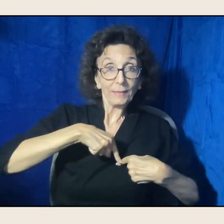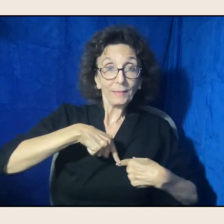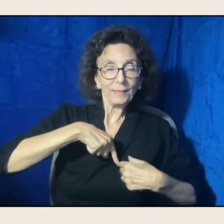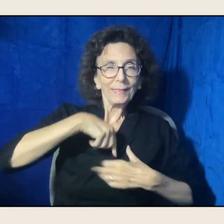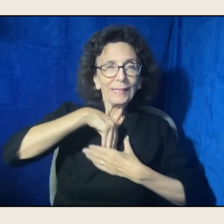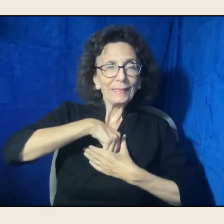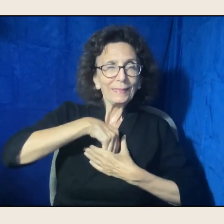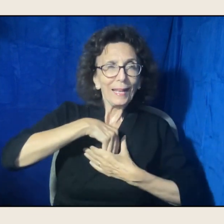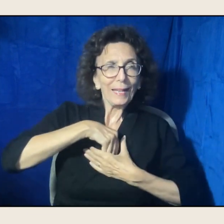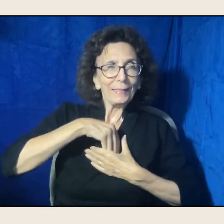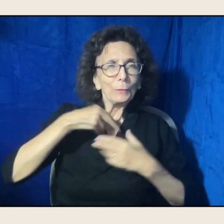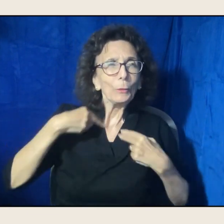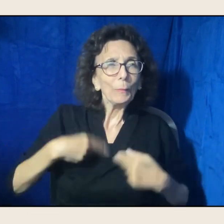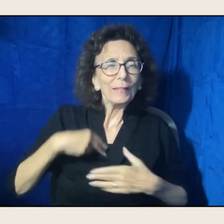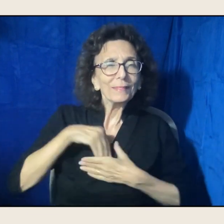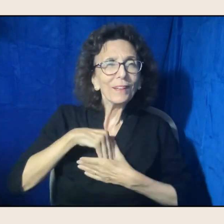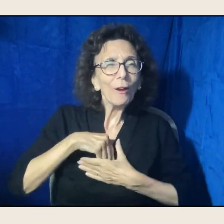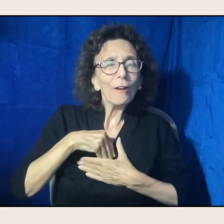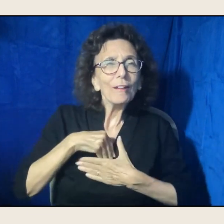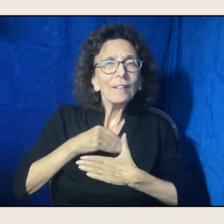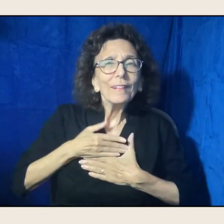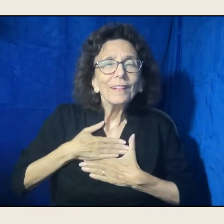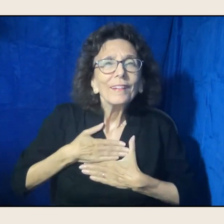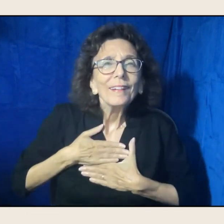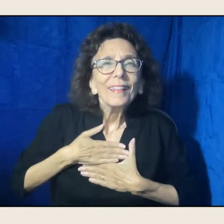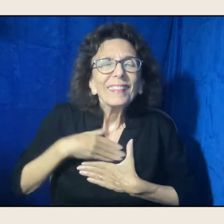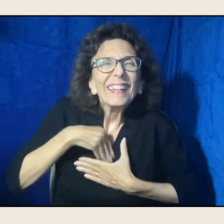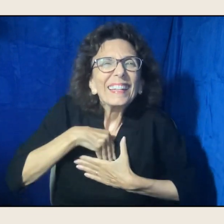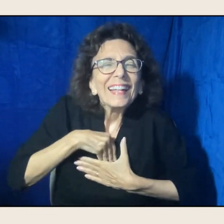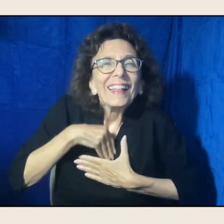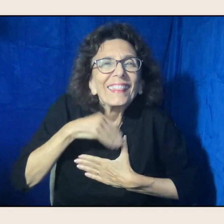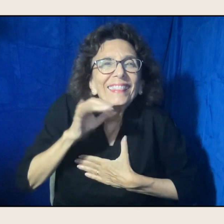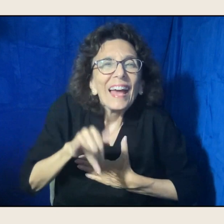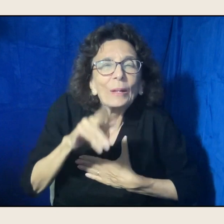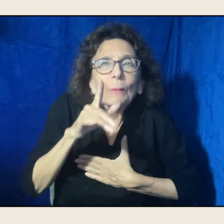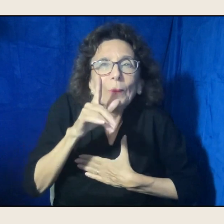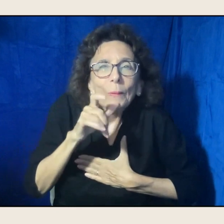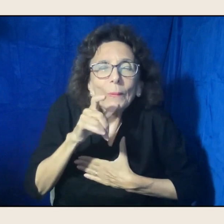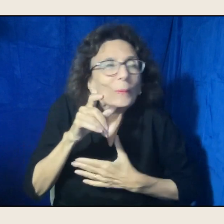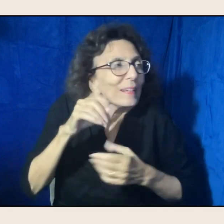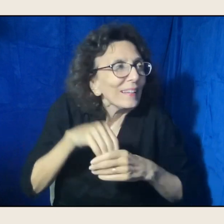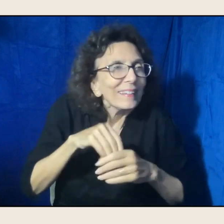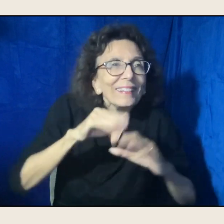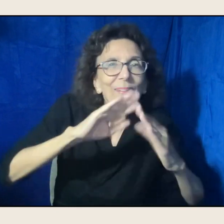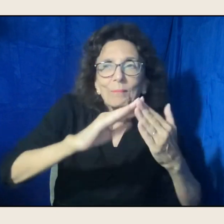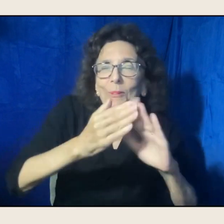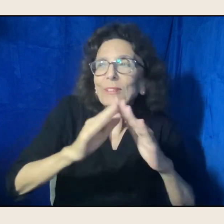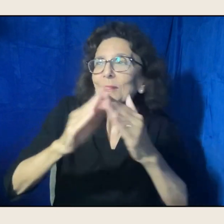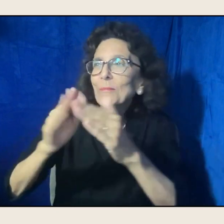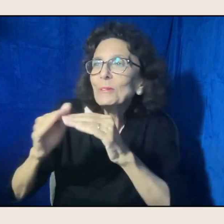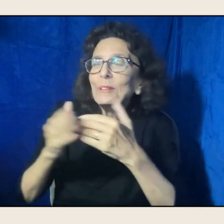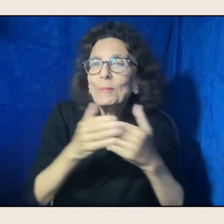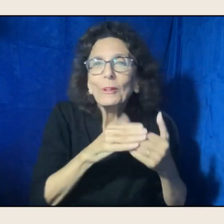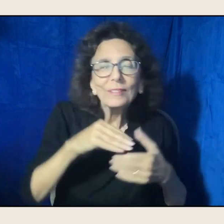our humanity, our essential us in intersecting communities. And especially in times of chaos,